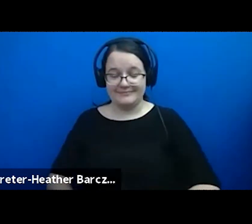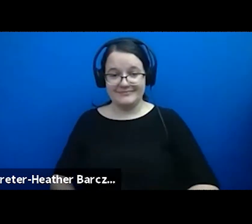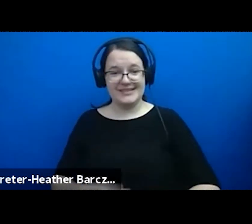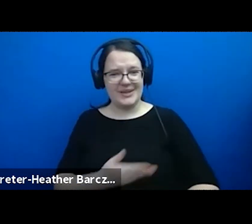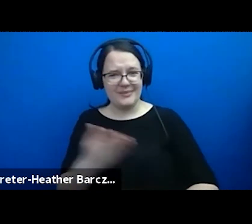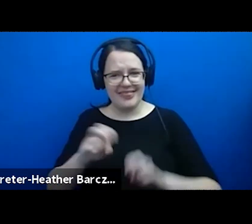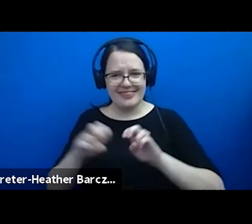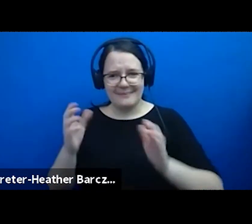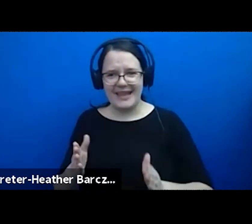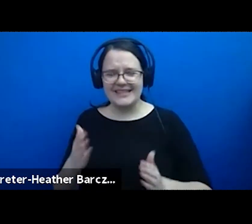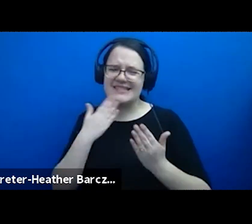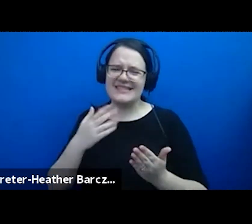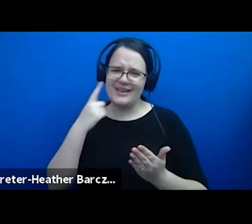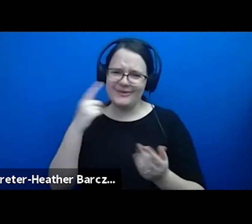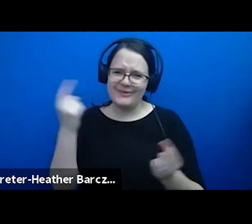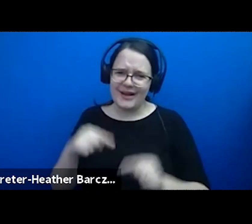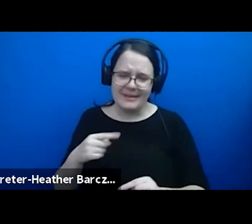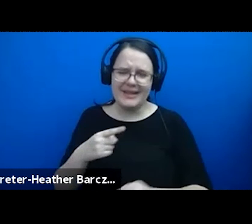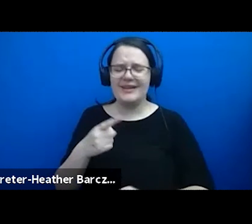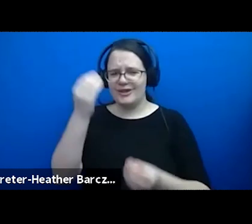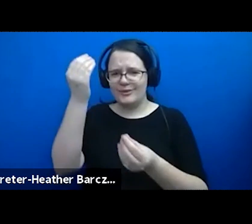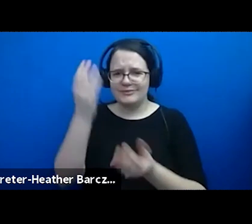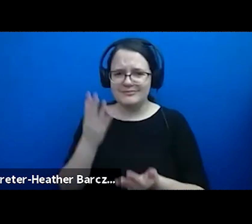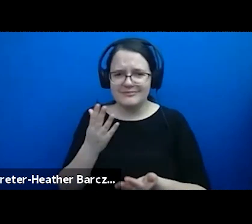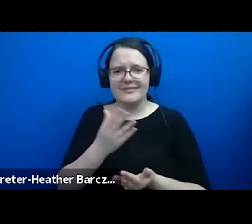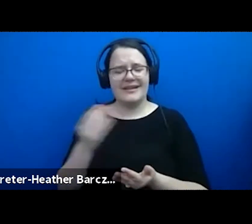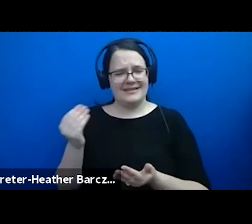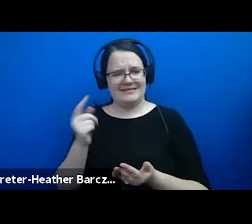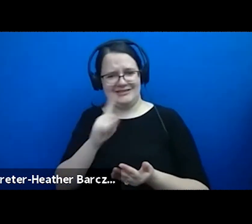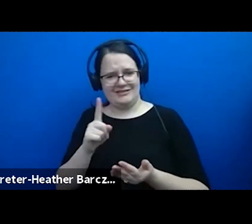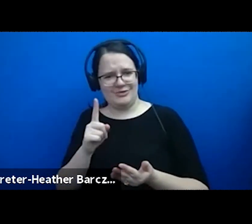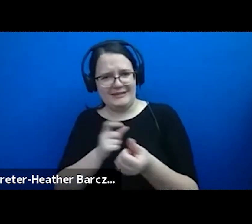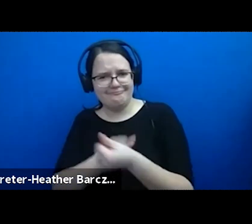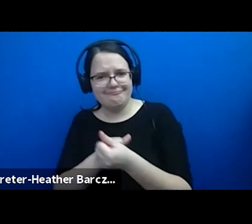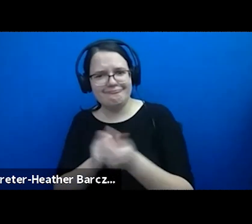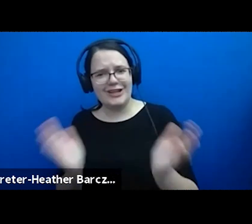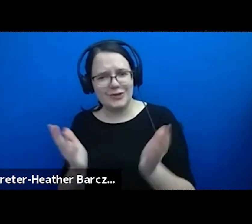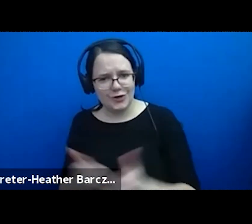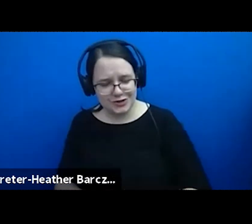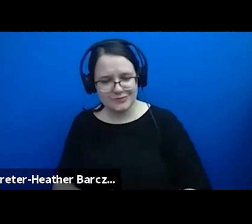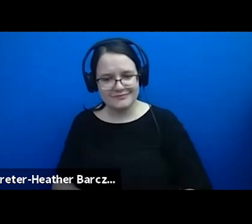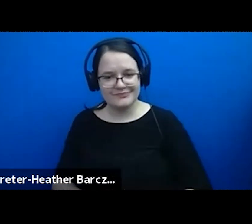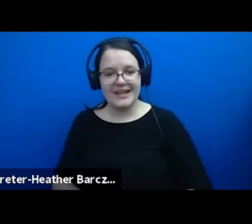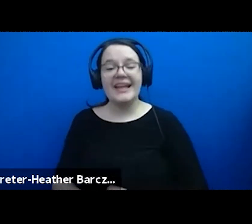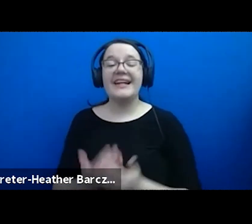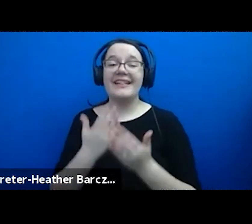both informative uh and offering an encouraging session and thank you also for the work you do